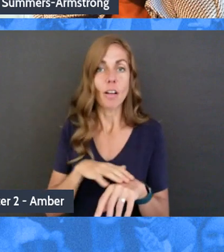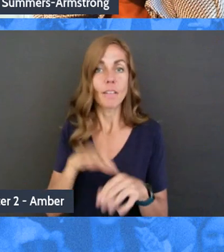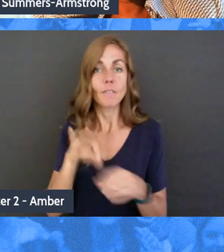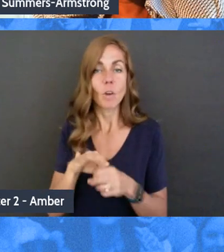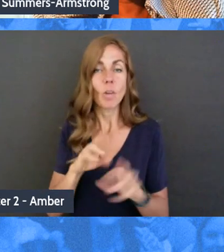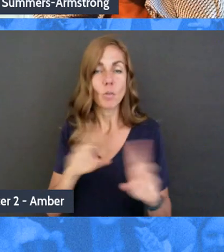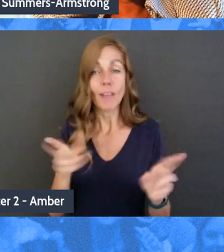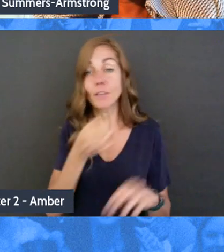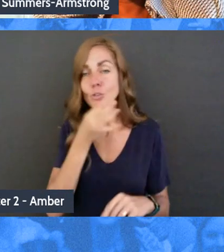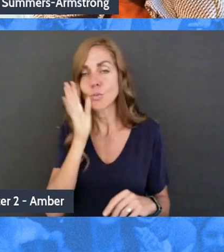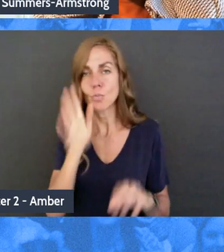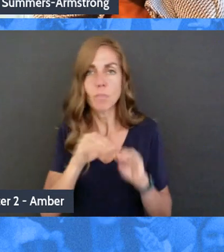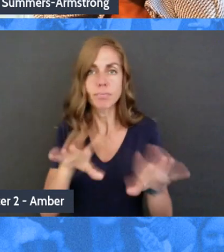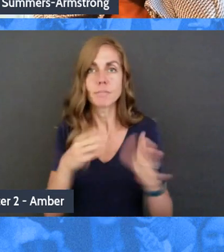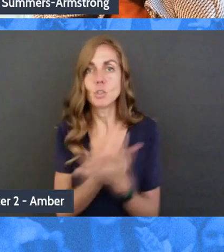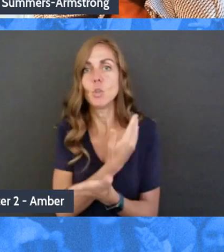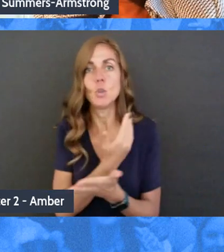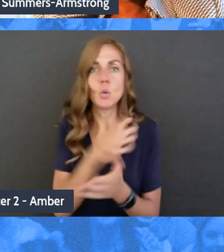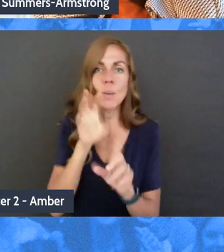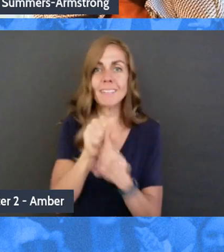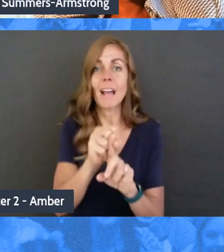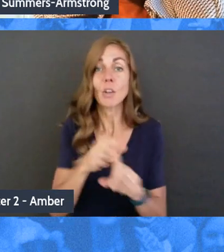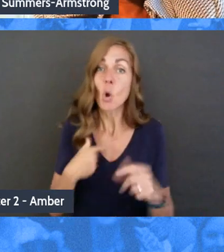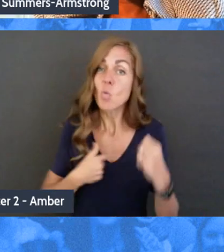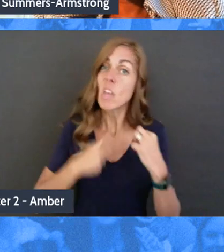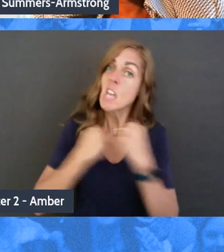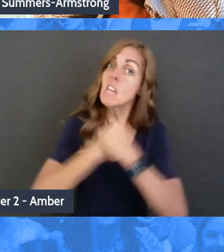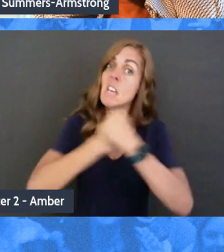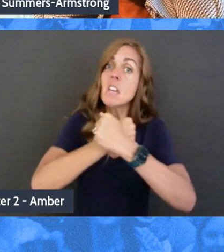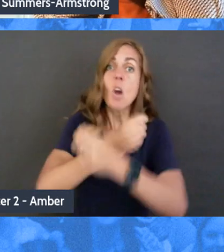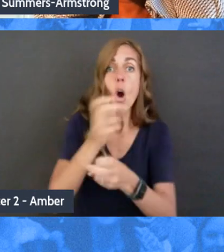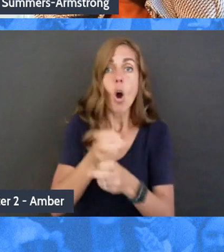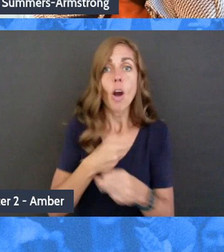We fought hard in our caucus and with outside voting rights